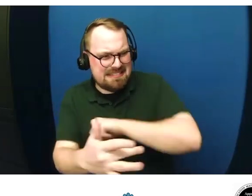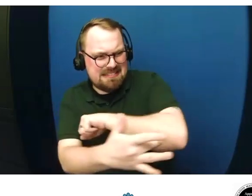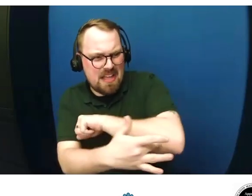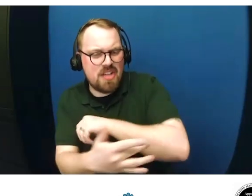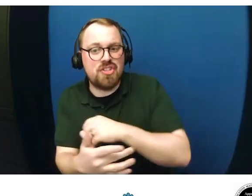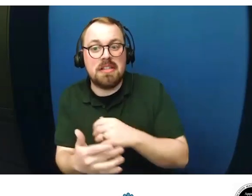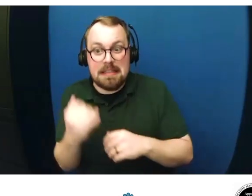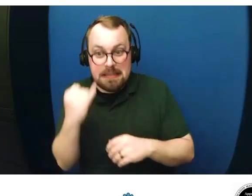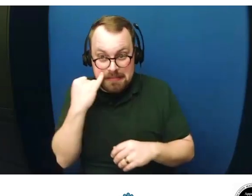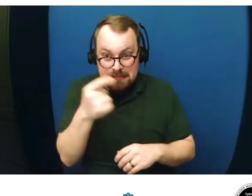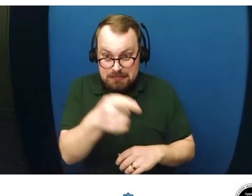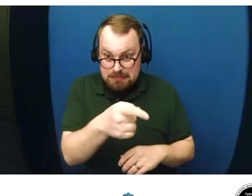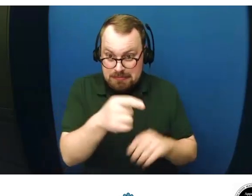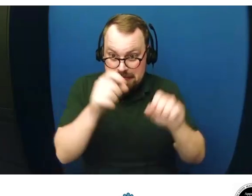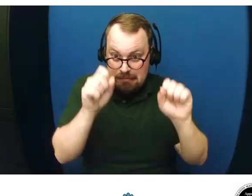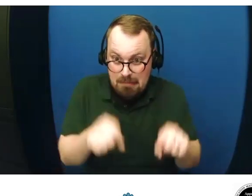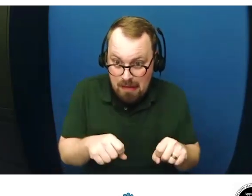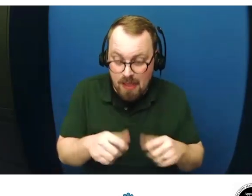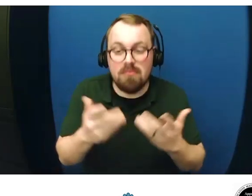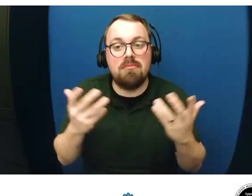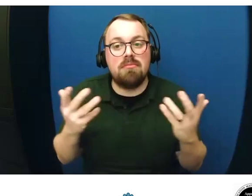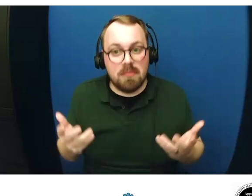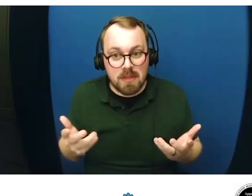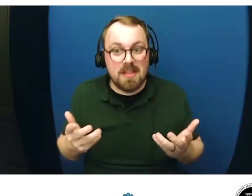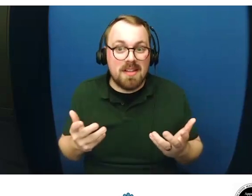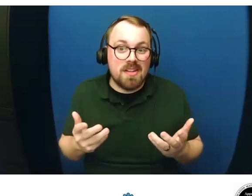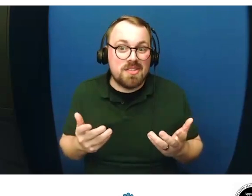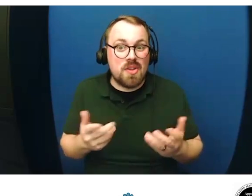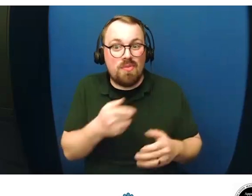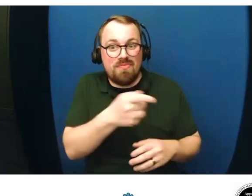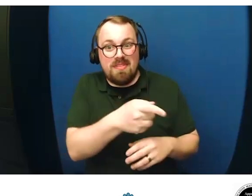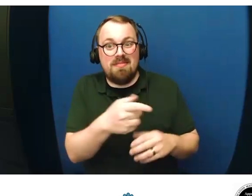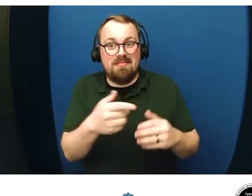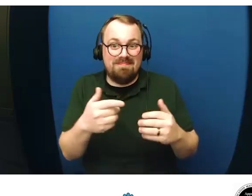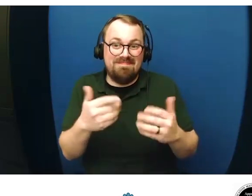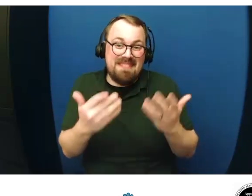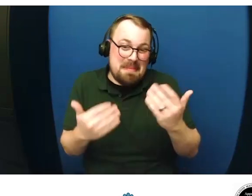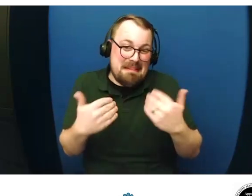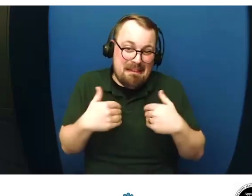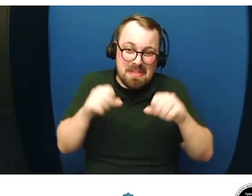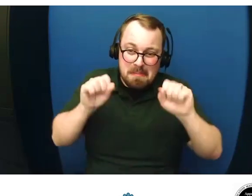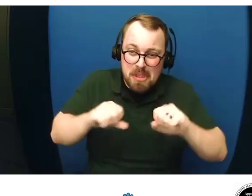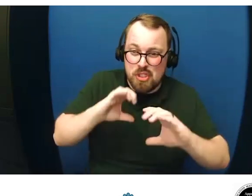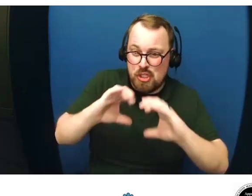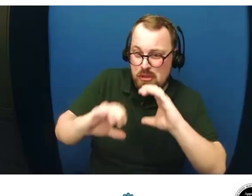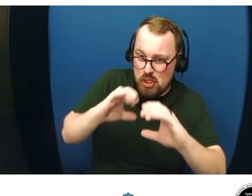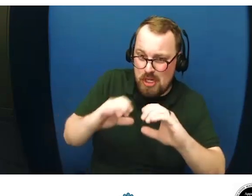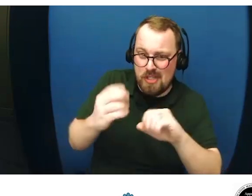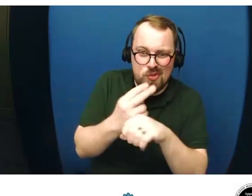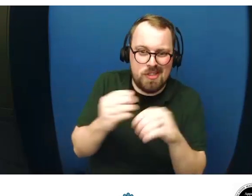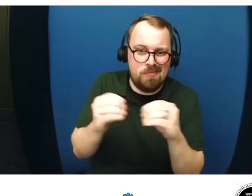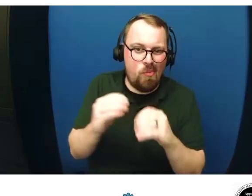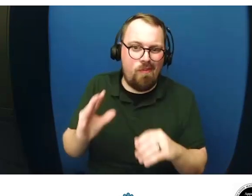or whatever it may be for our students who are able to share using more formal language.